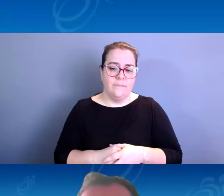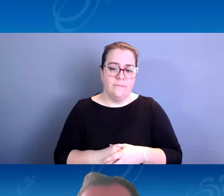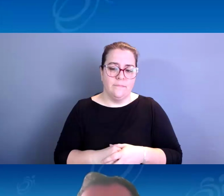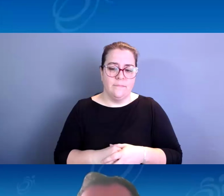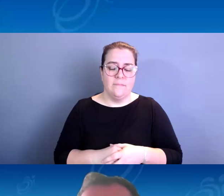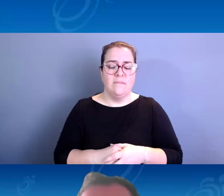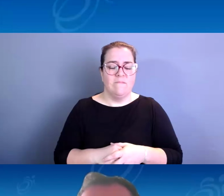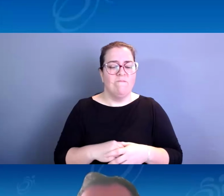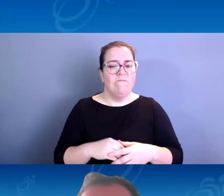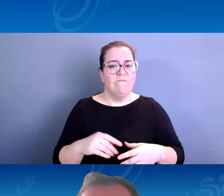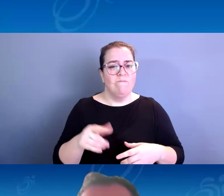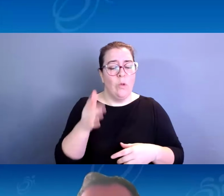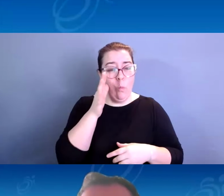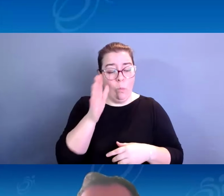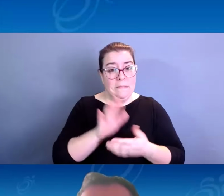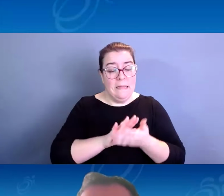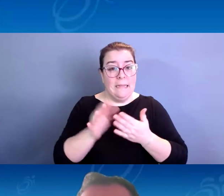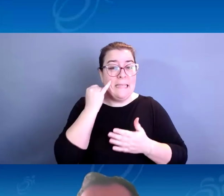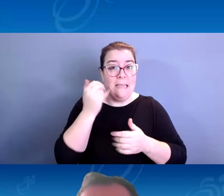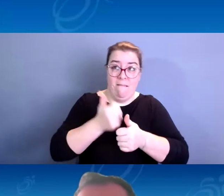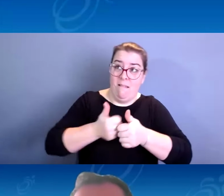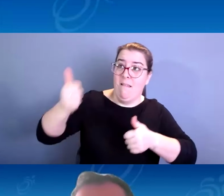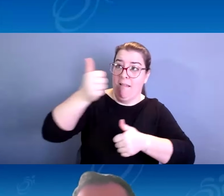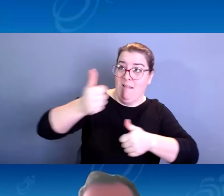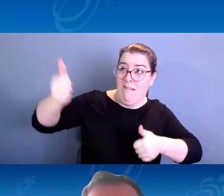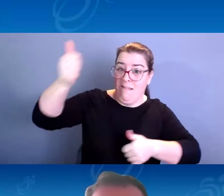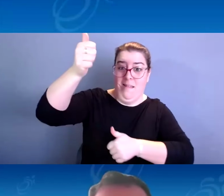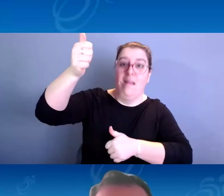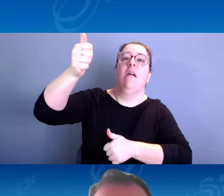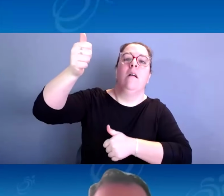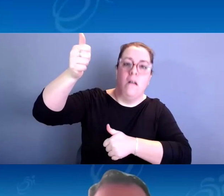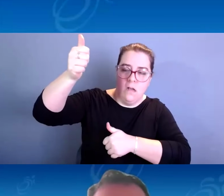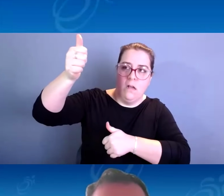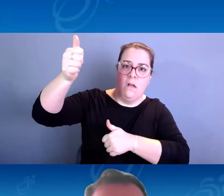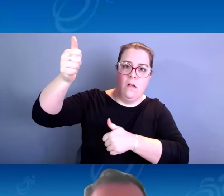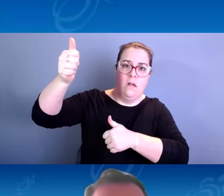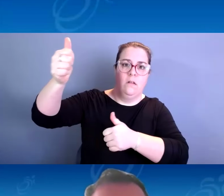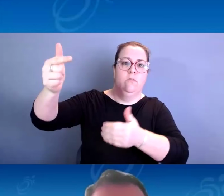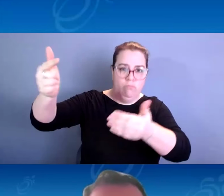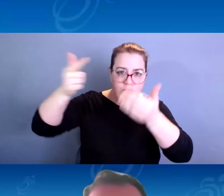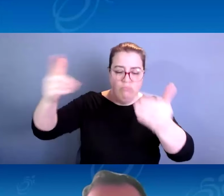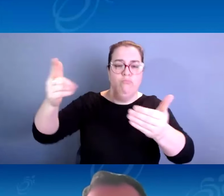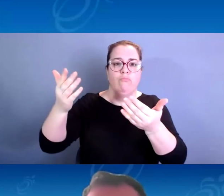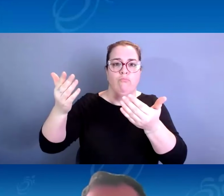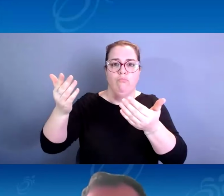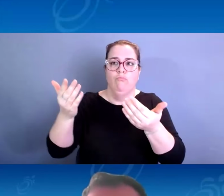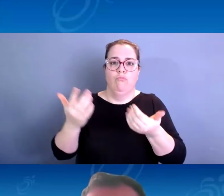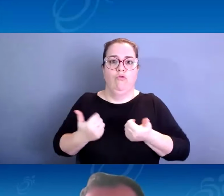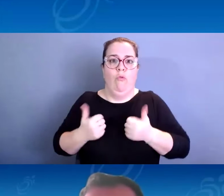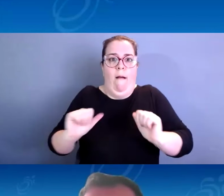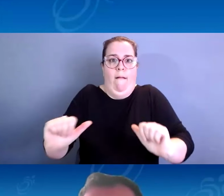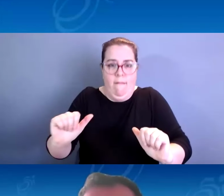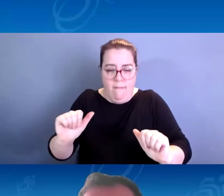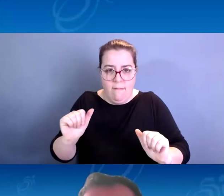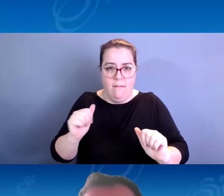kind of go through this and see how they navigate it. It's about almost creating. This is way easier said than done,